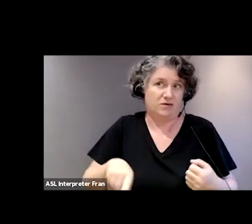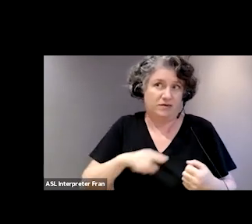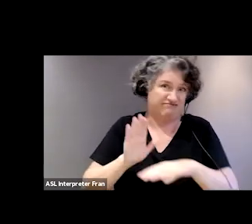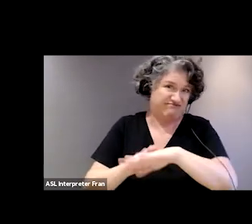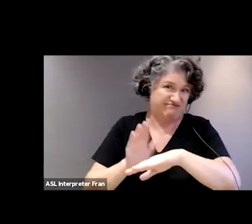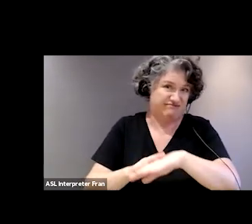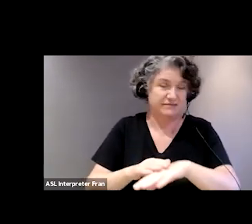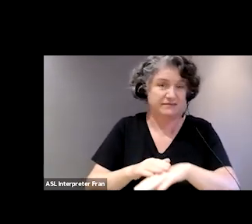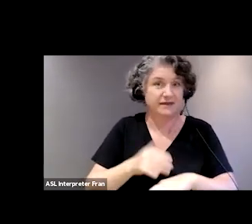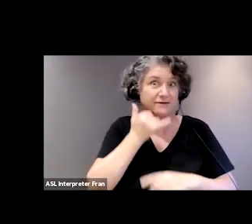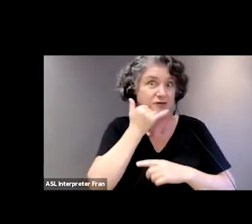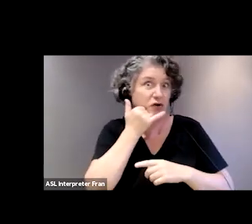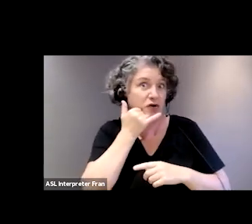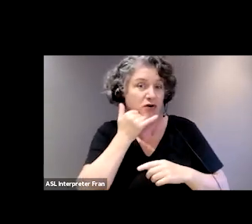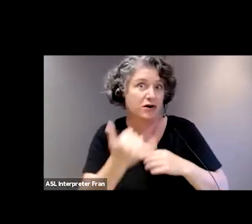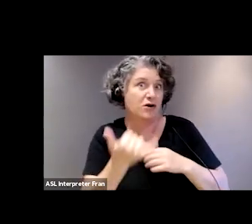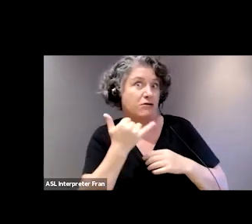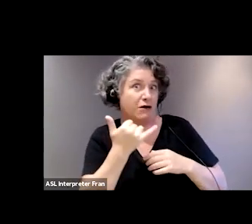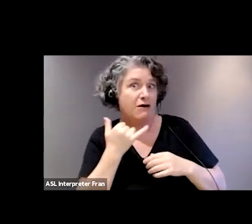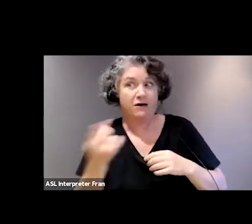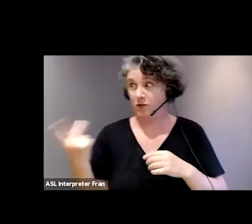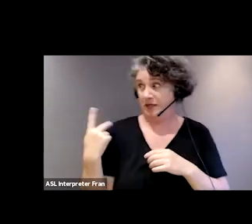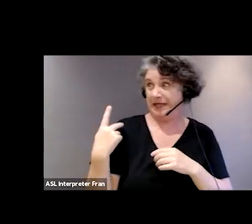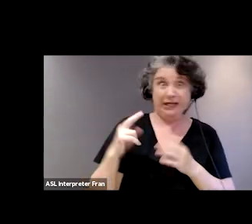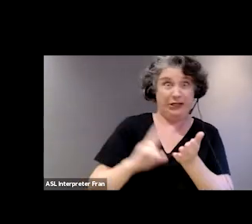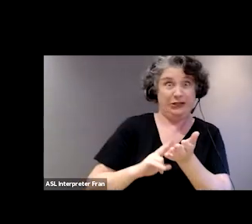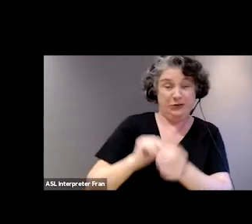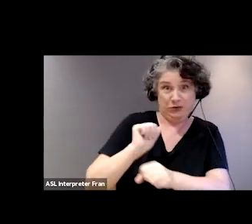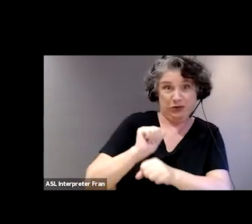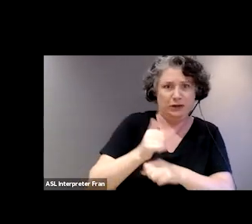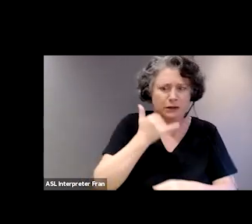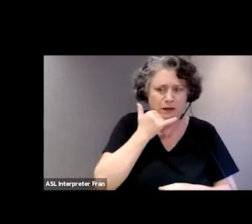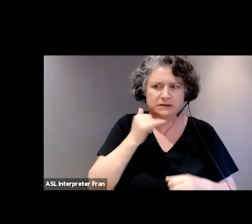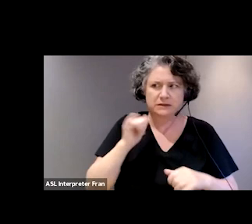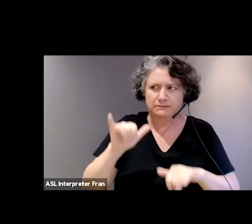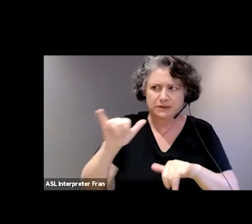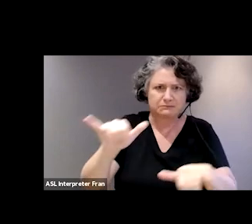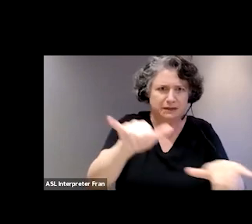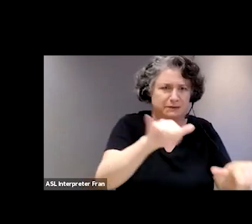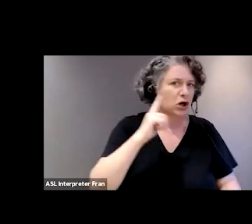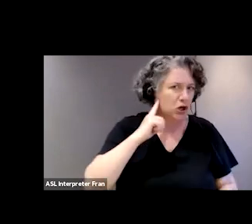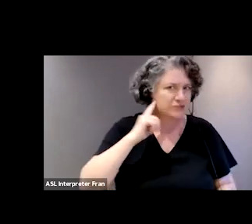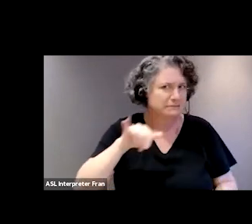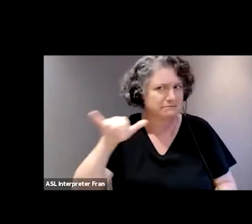have record of it. You know you are fully protected still from having the two doses, again we are looking at more of an administrative issue with having to receipts that